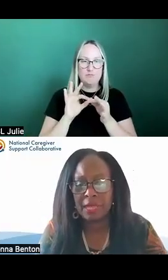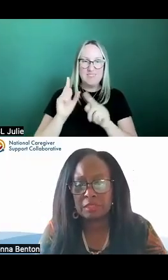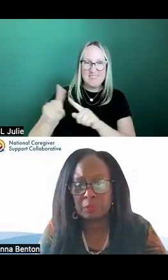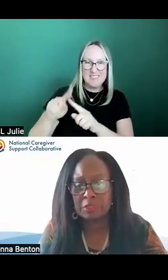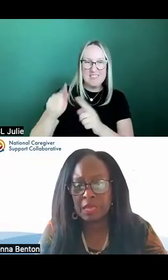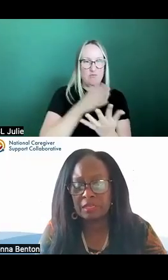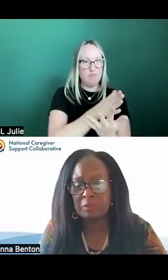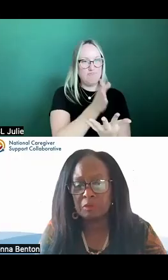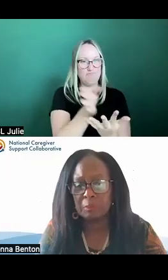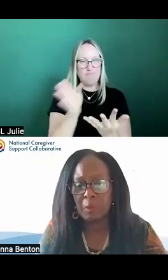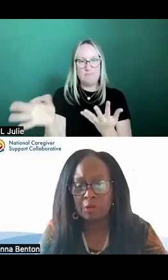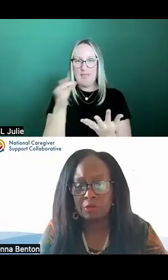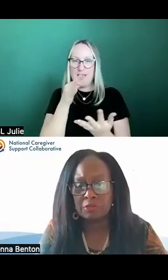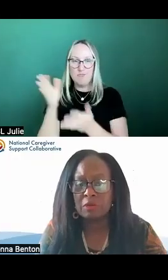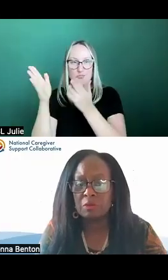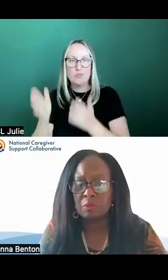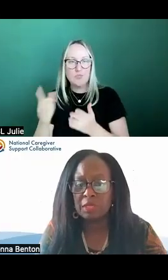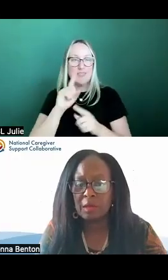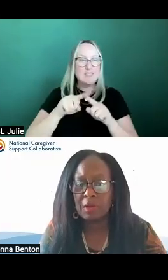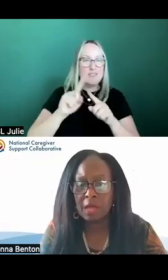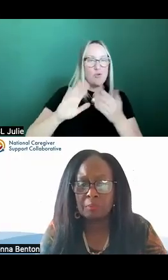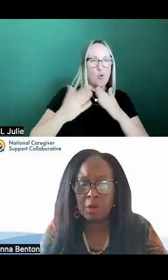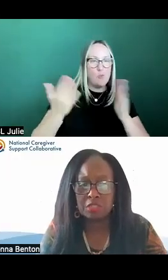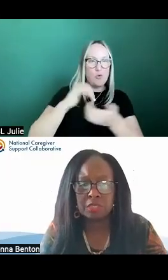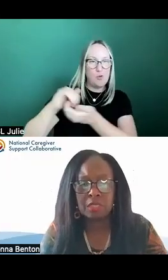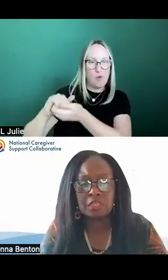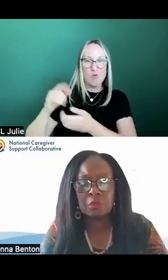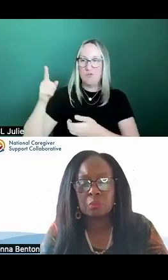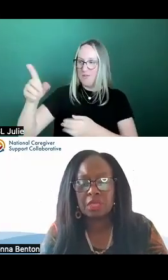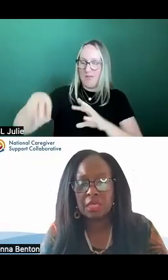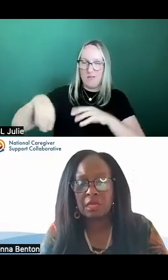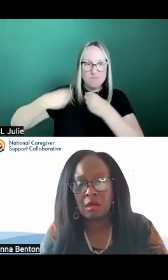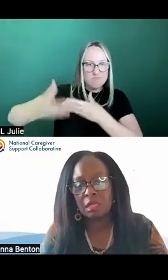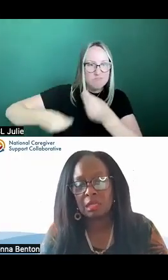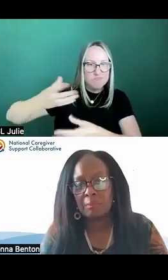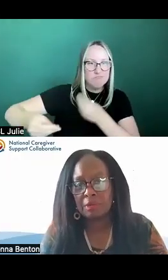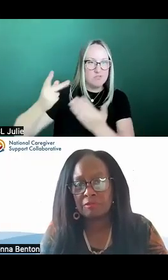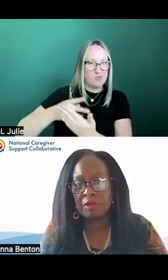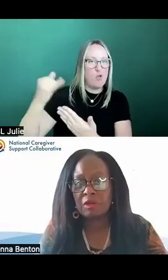experts and community partners, who really help guide the project. So within our collaborative,